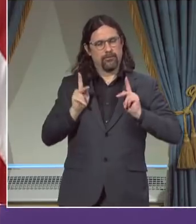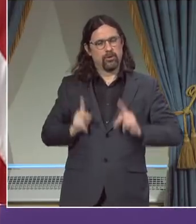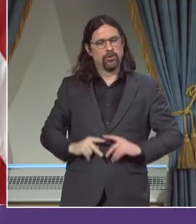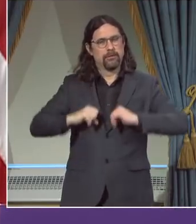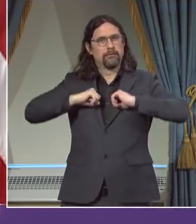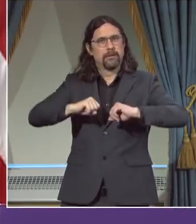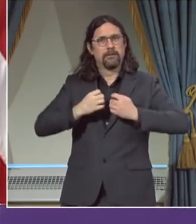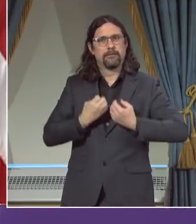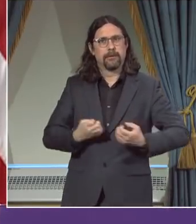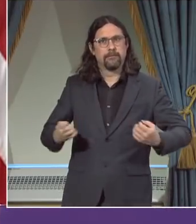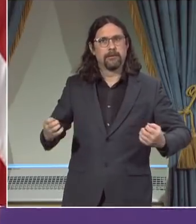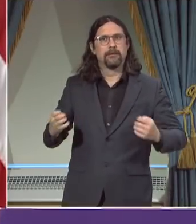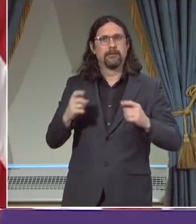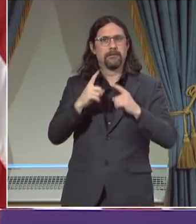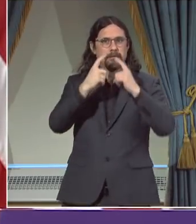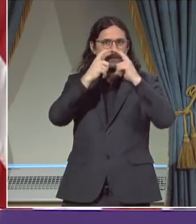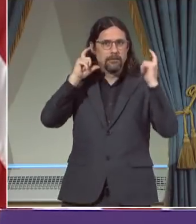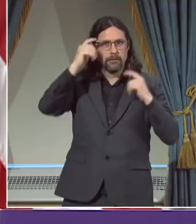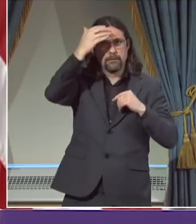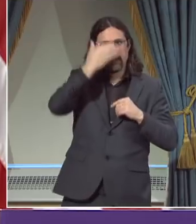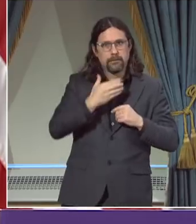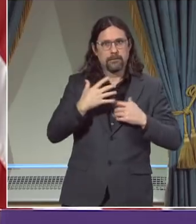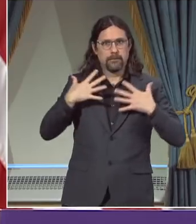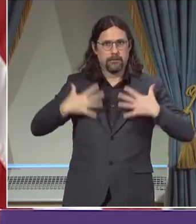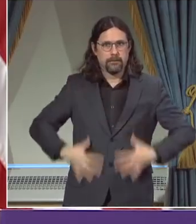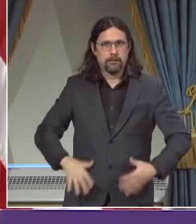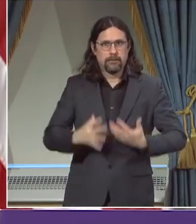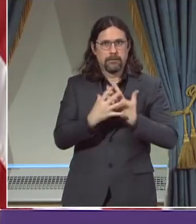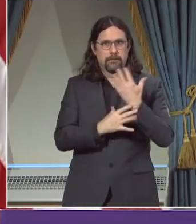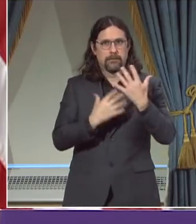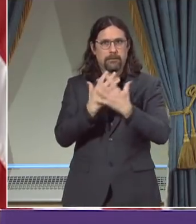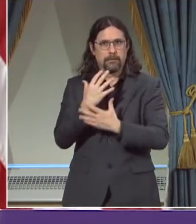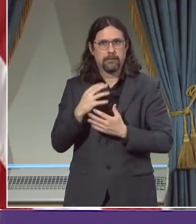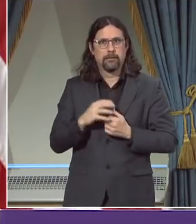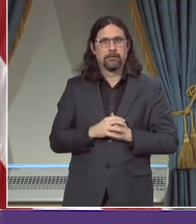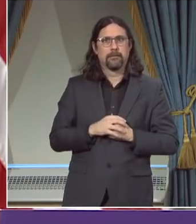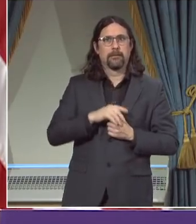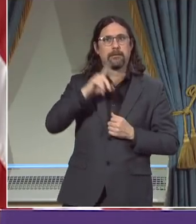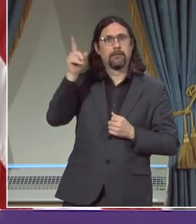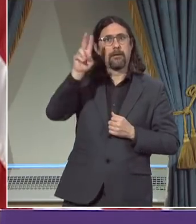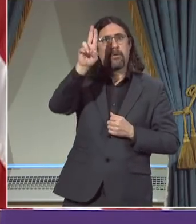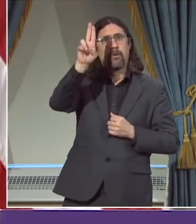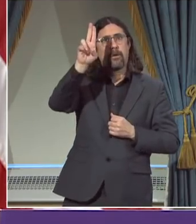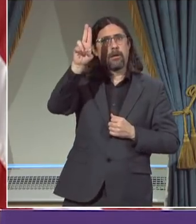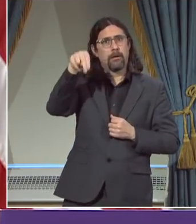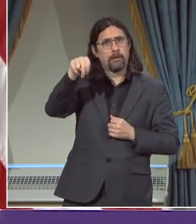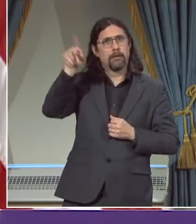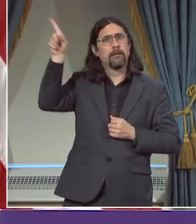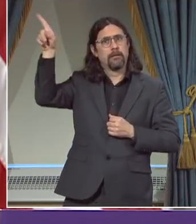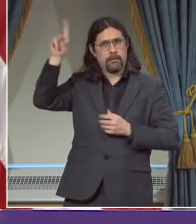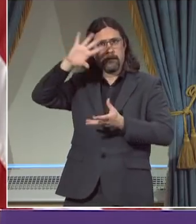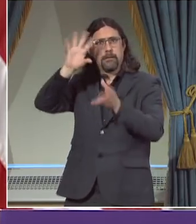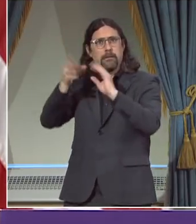EQUIPMENT, PPEs, A VERY MOVING MOMENT YESTERDAY WHNE THE UNITED